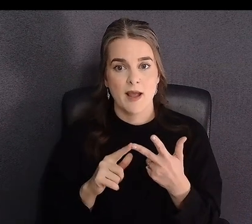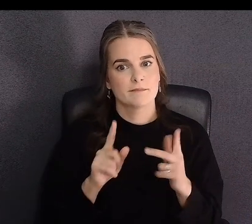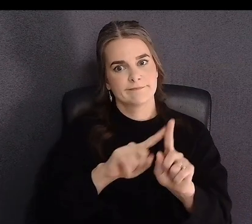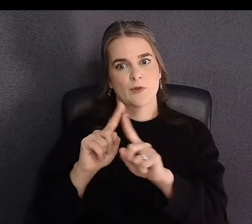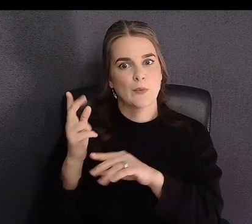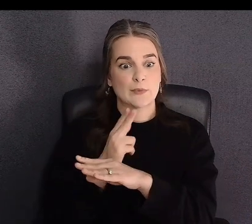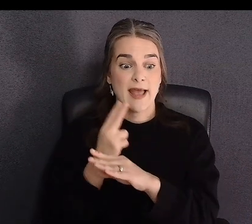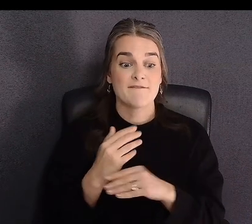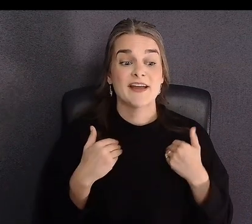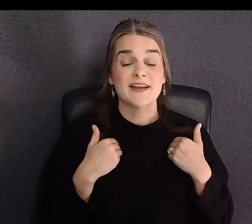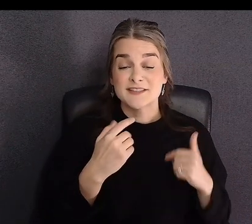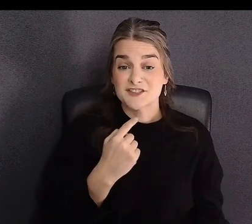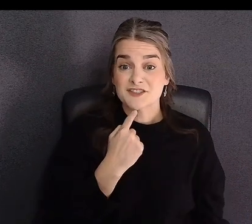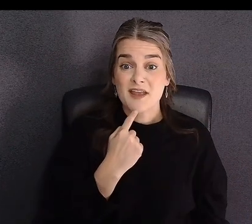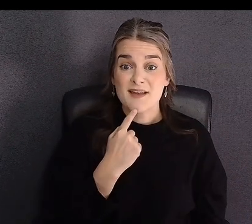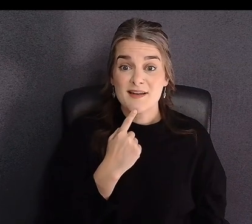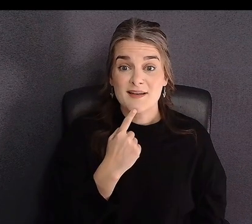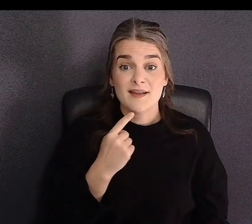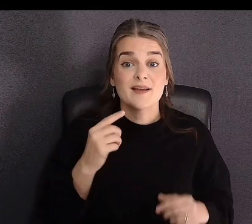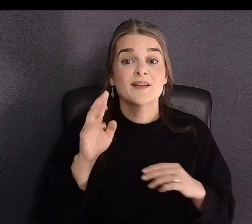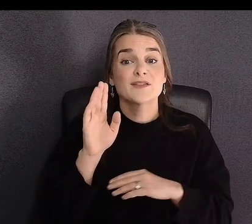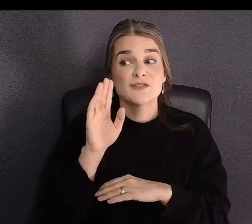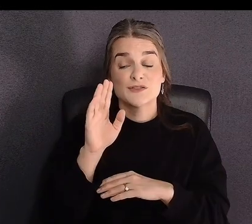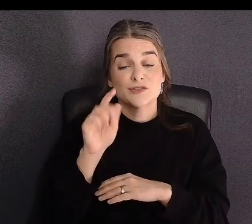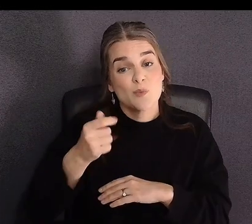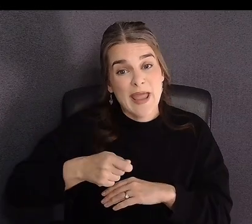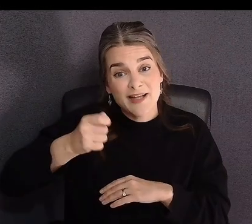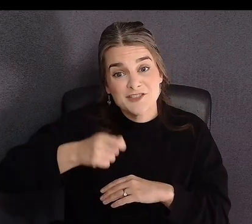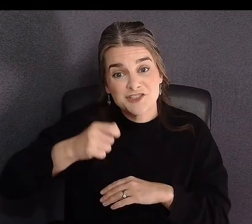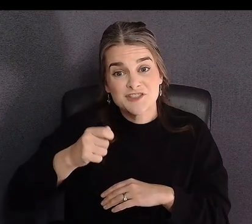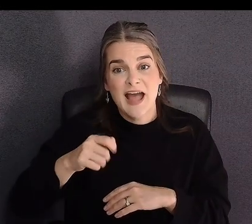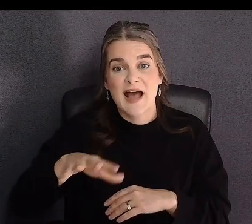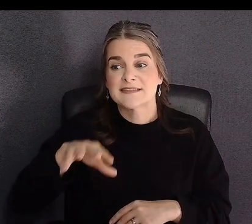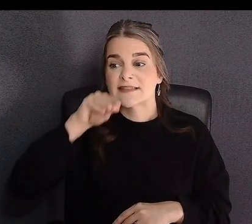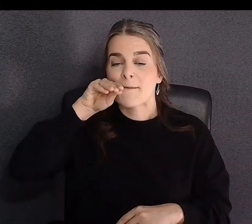There's a sip and puff. And there's one other one. I can't think of it right now.